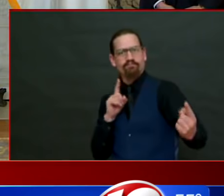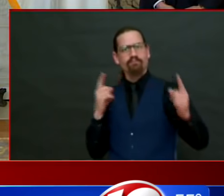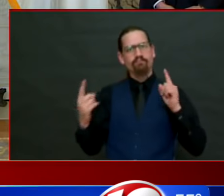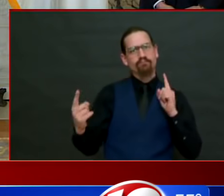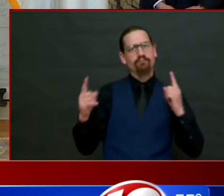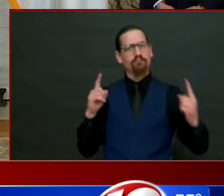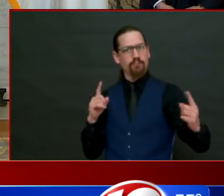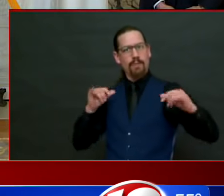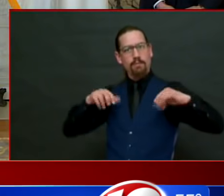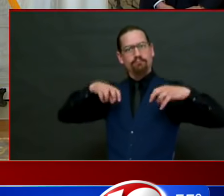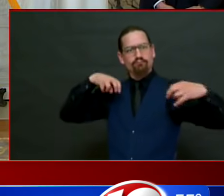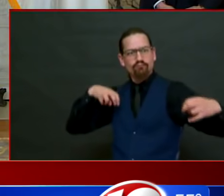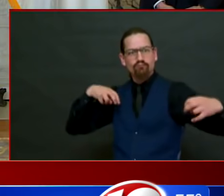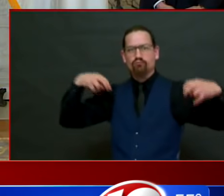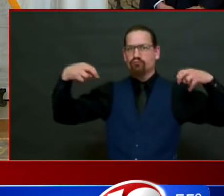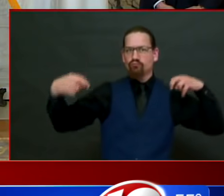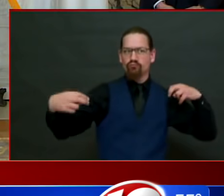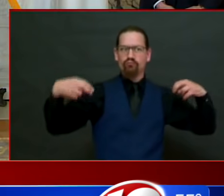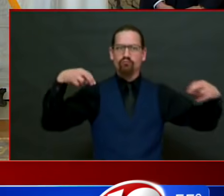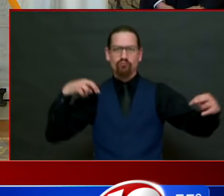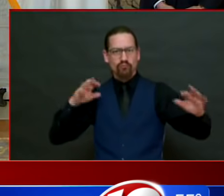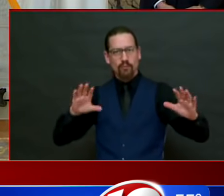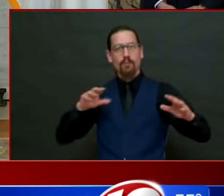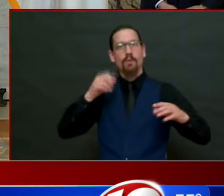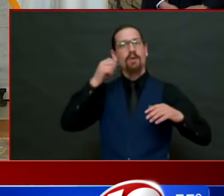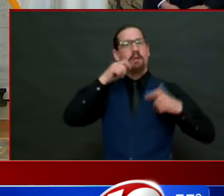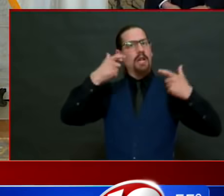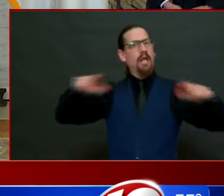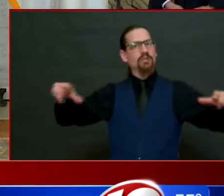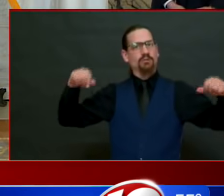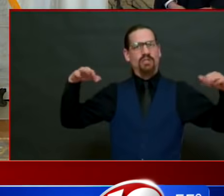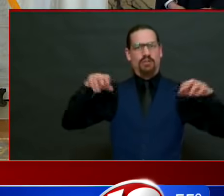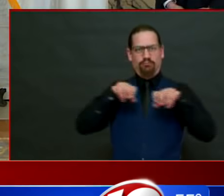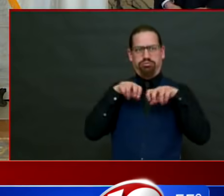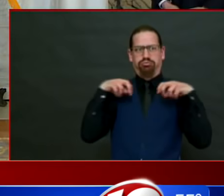I WOULD ASK YOU TO REMEMBER WE HAVE TO OBEY SOCIAL DISTANCING.